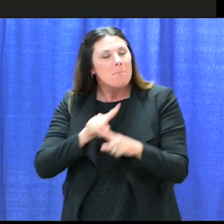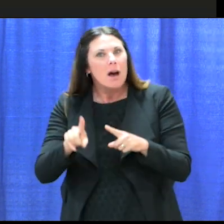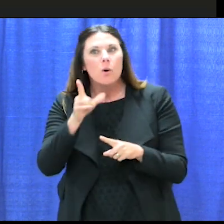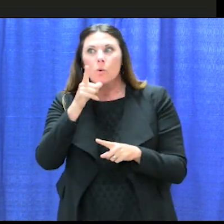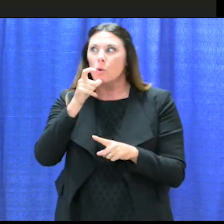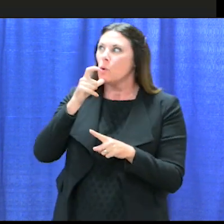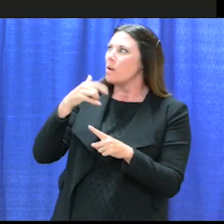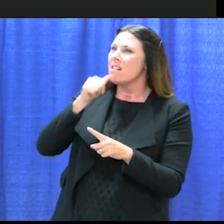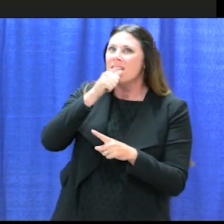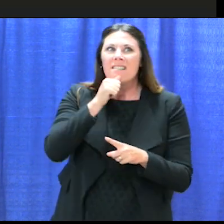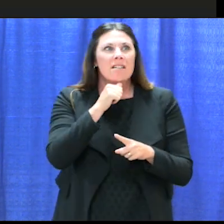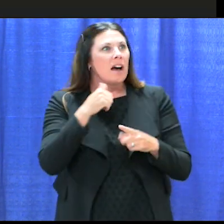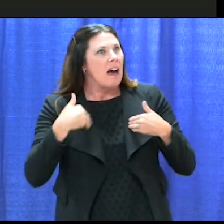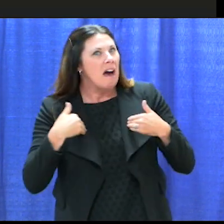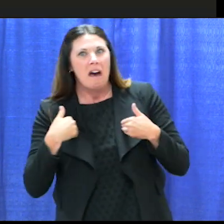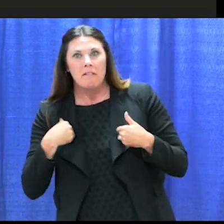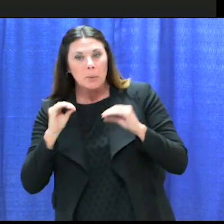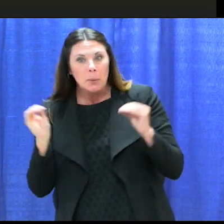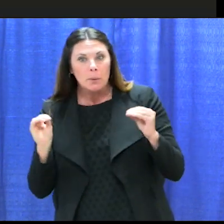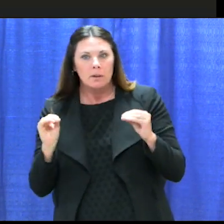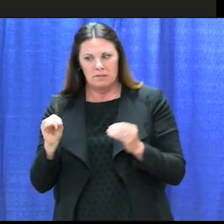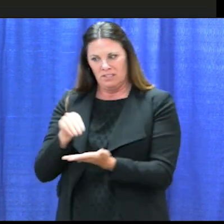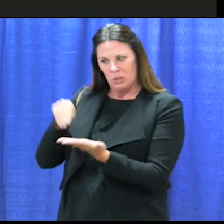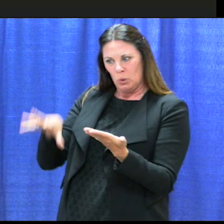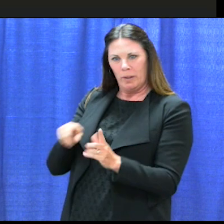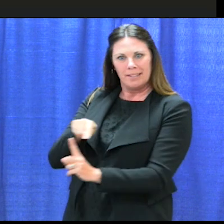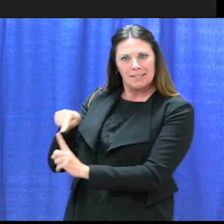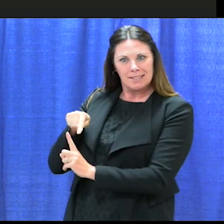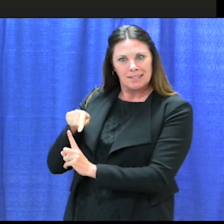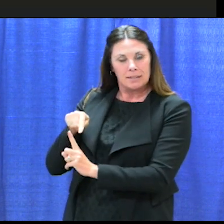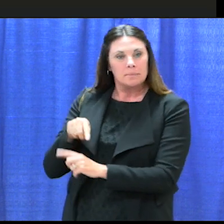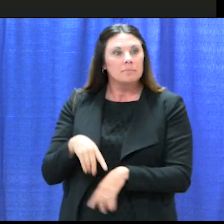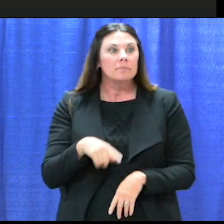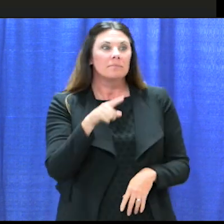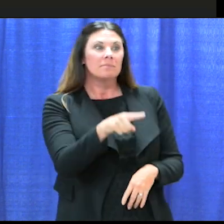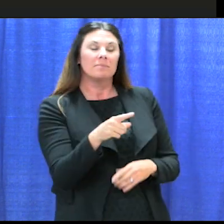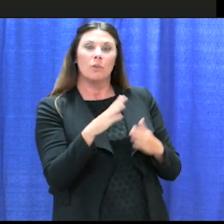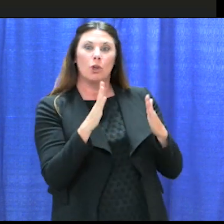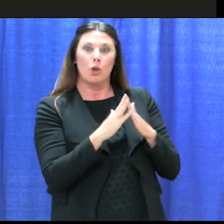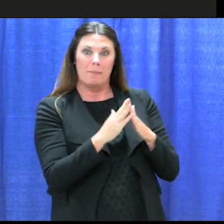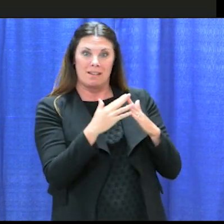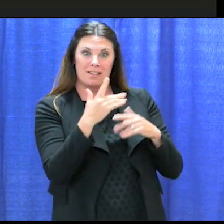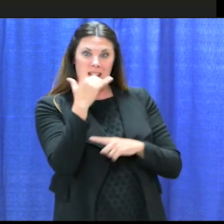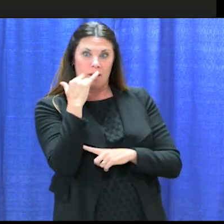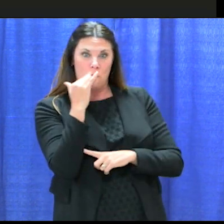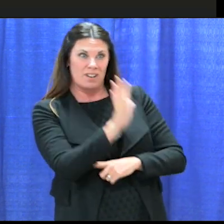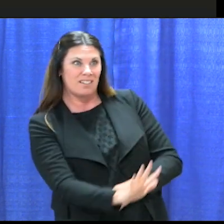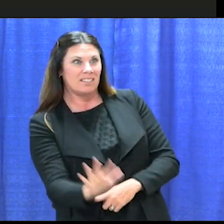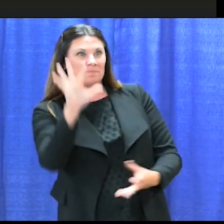If we take a look at rural California compared to urban California about 80% of the population